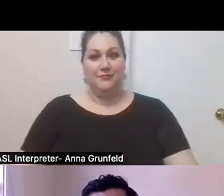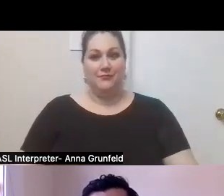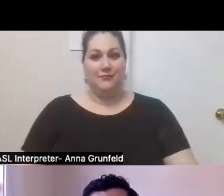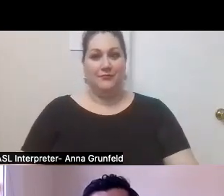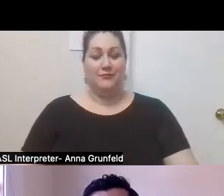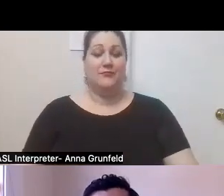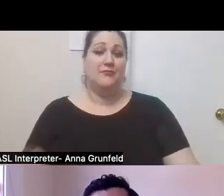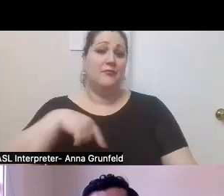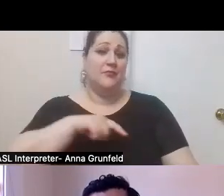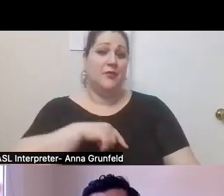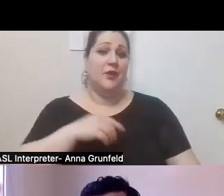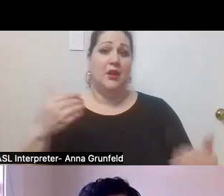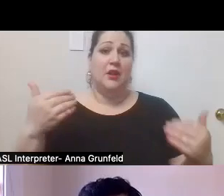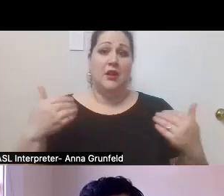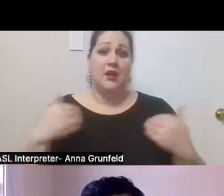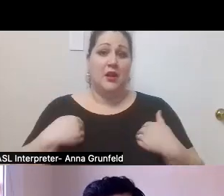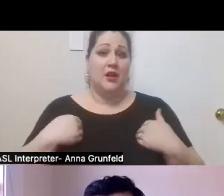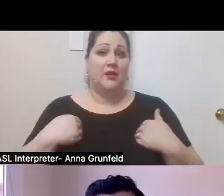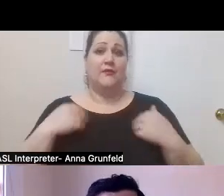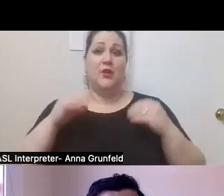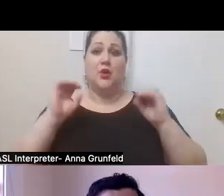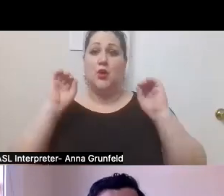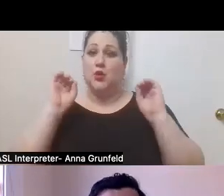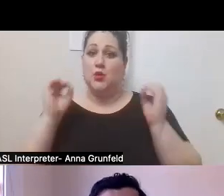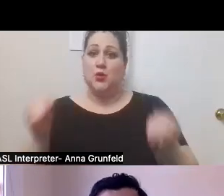or potential conflict of interest in relation to this presentation.